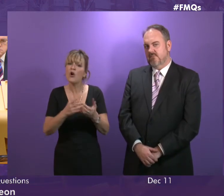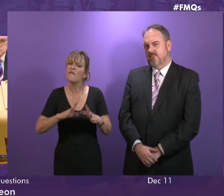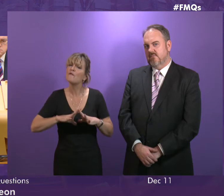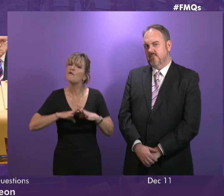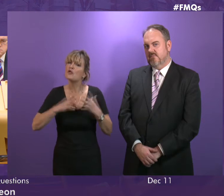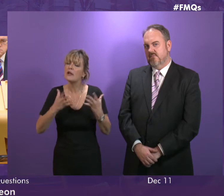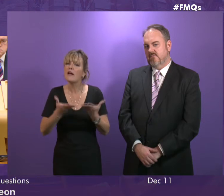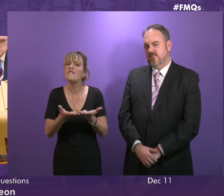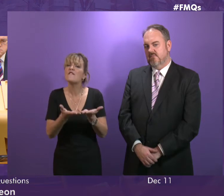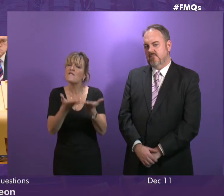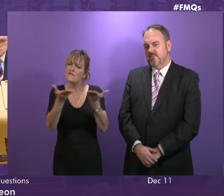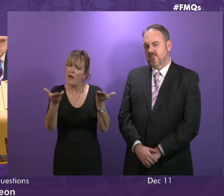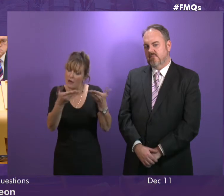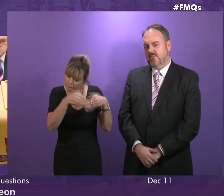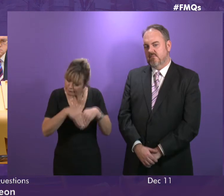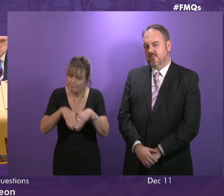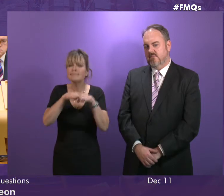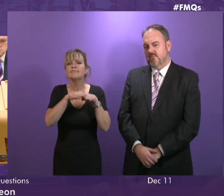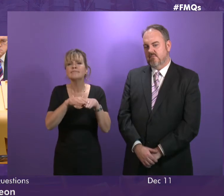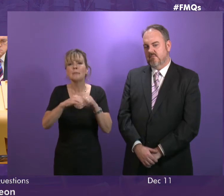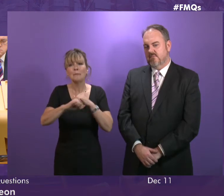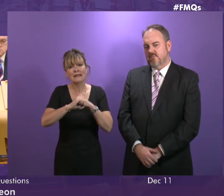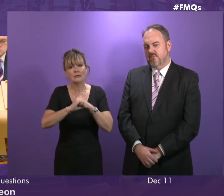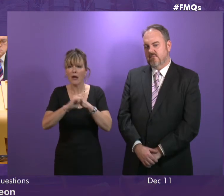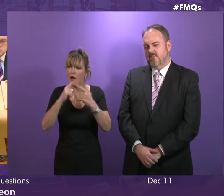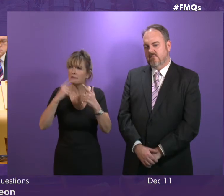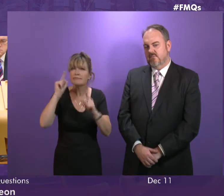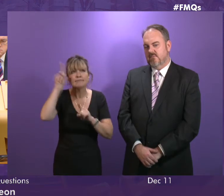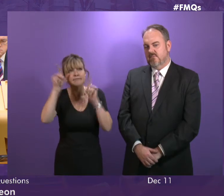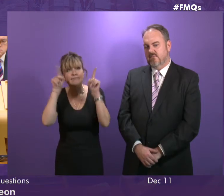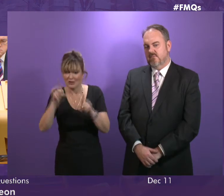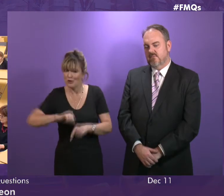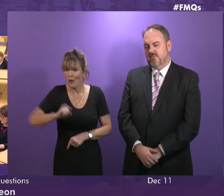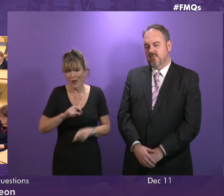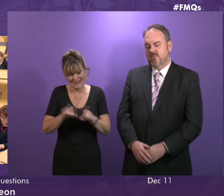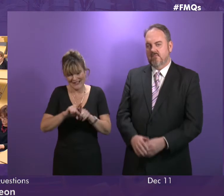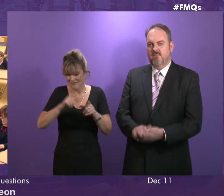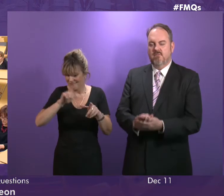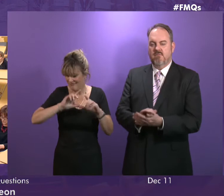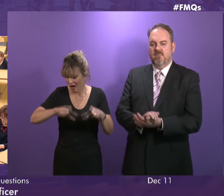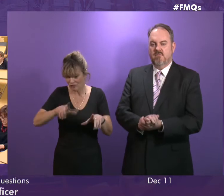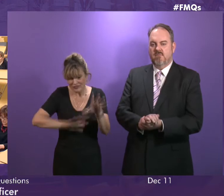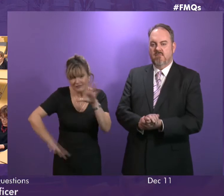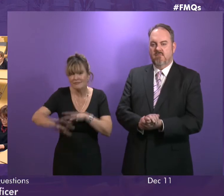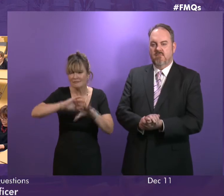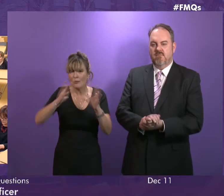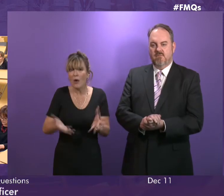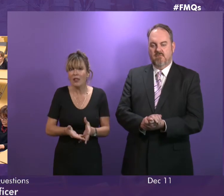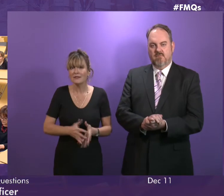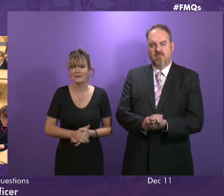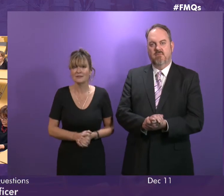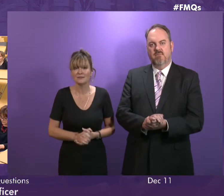and successful media in Scotland and in countries around the world.